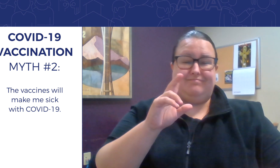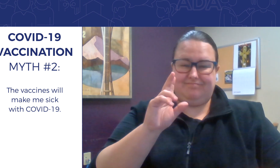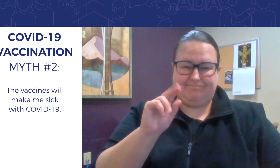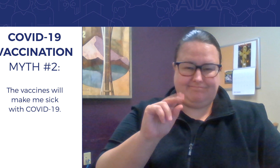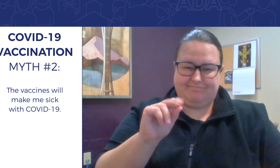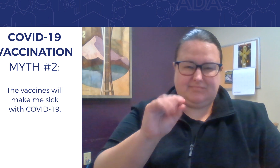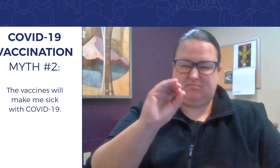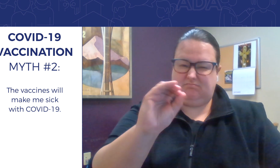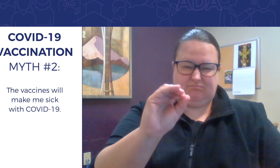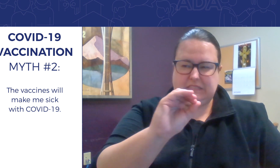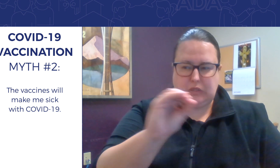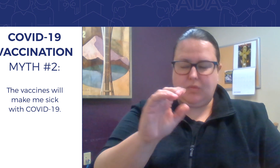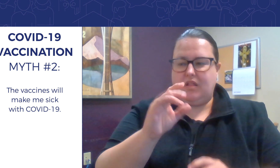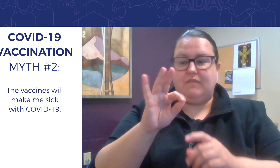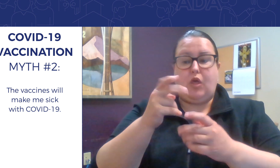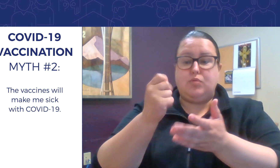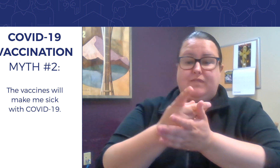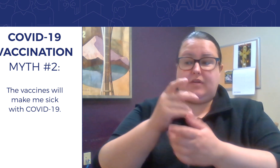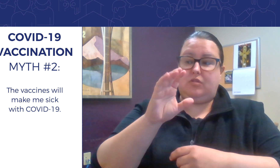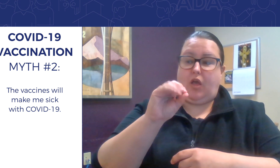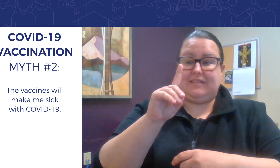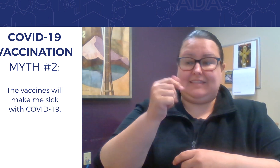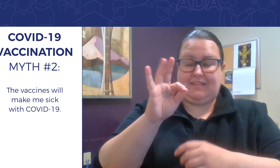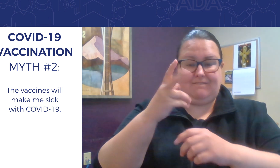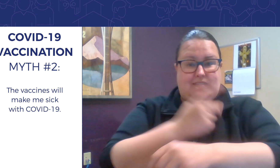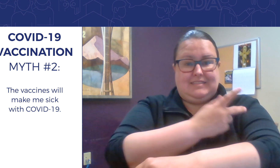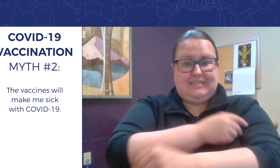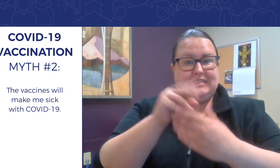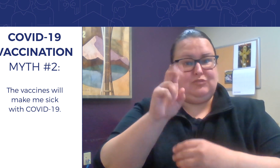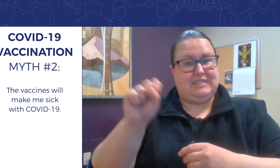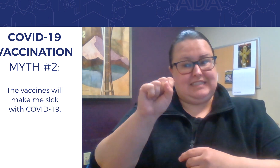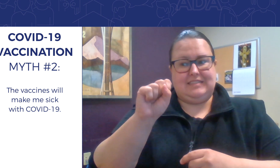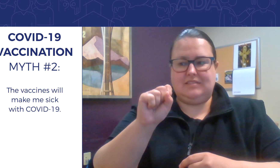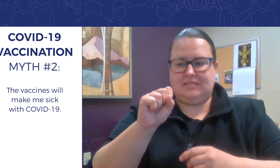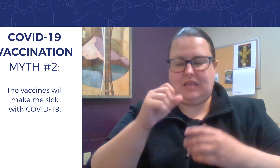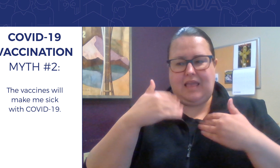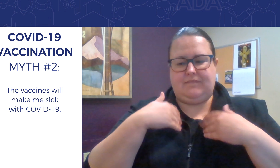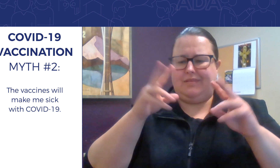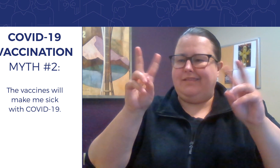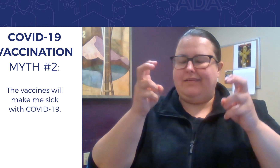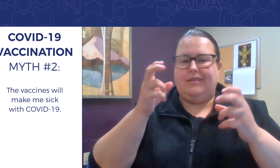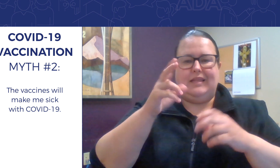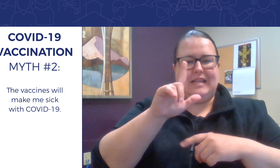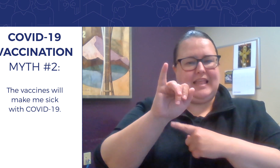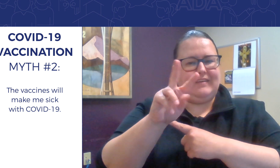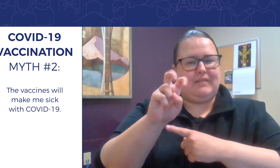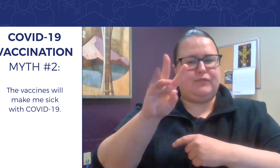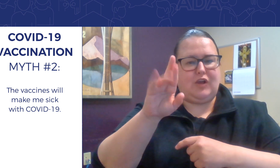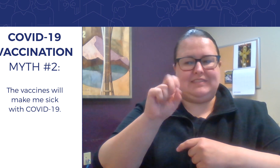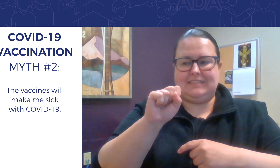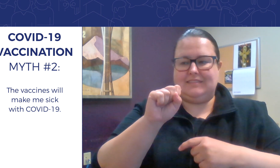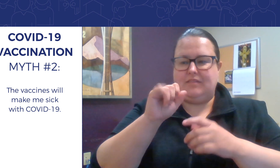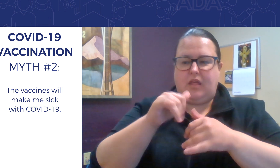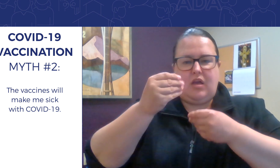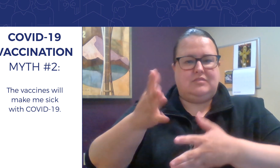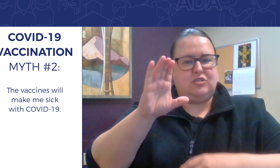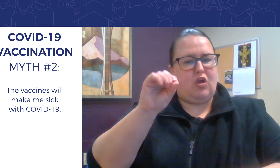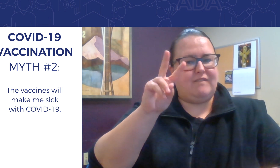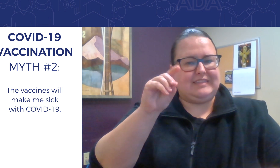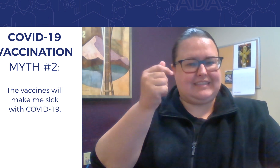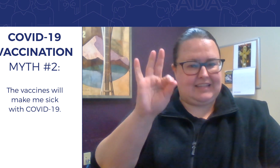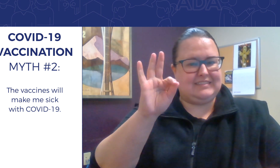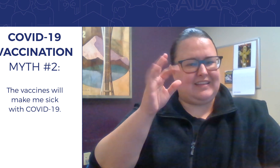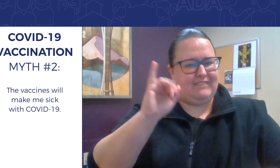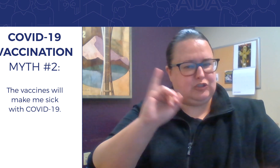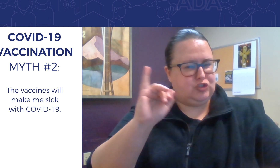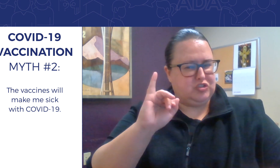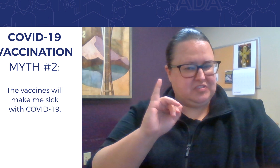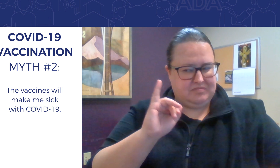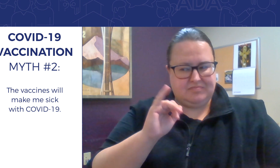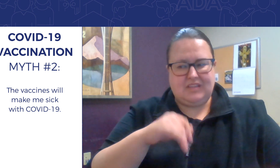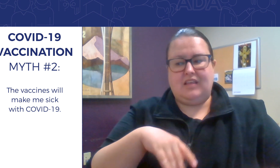This is just not true. There are no vaccines for COVID that have the live virus in them.